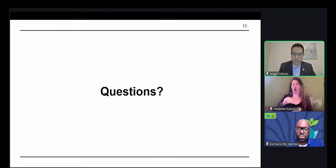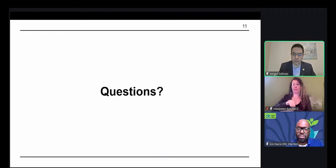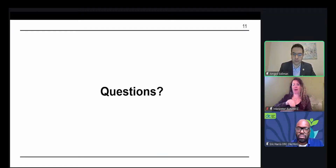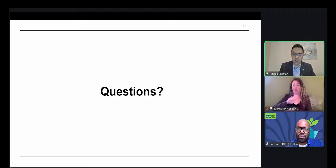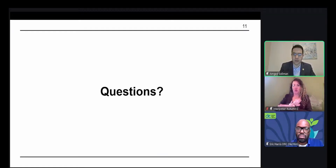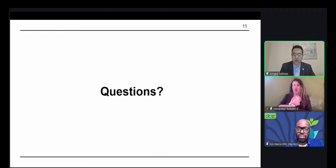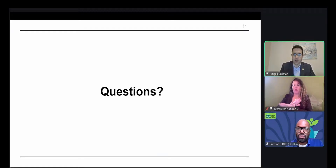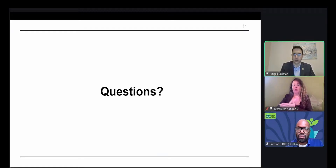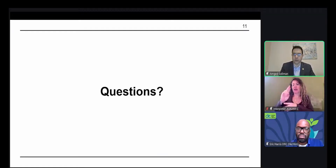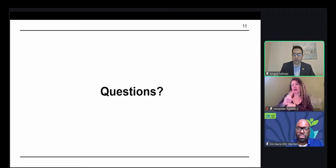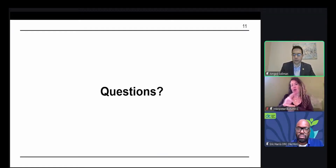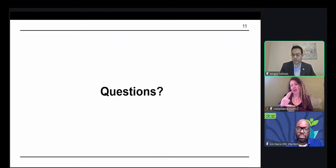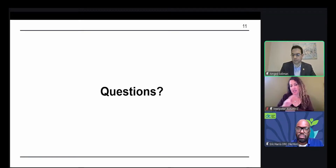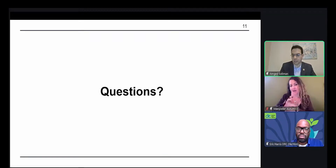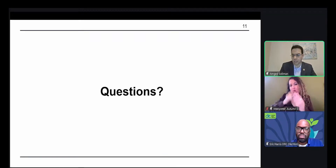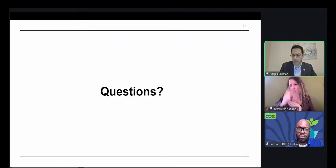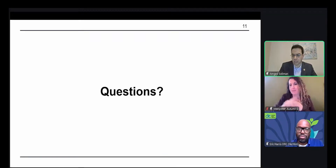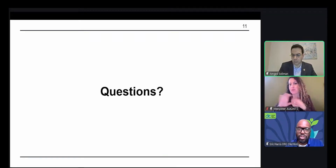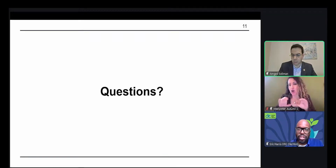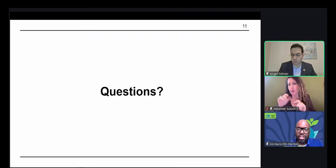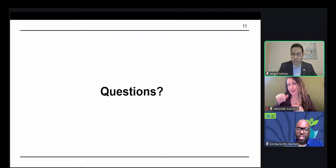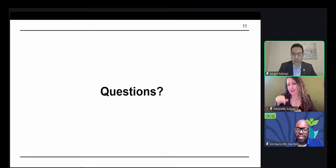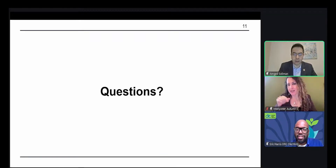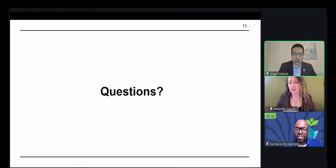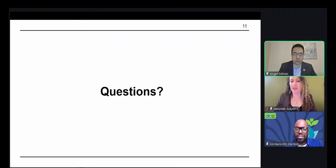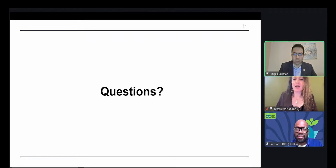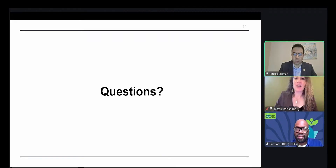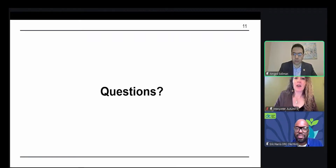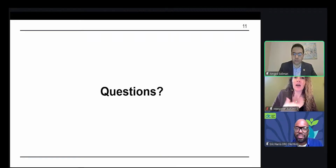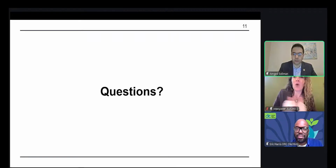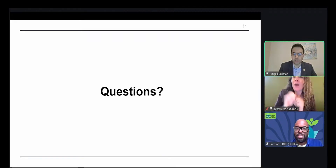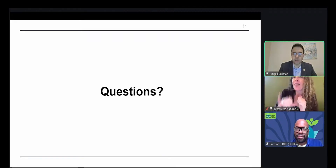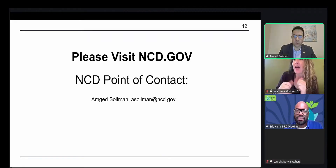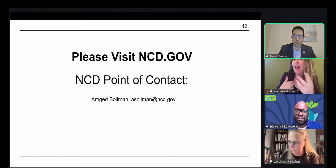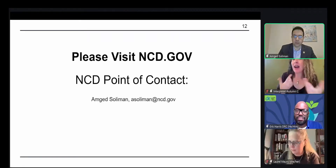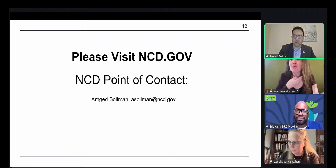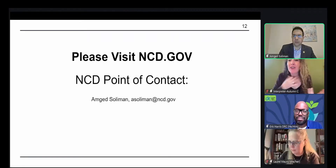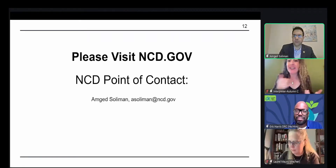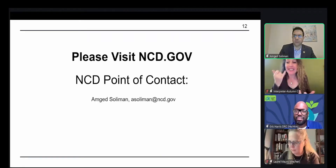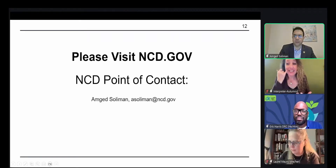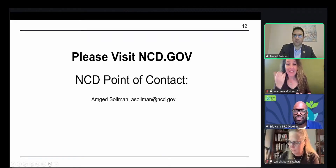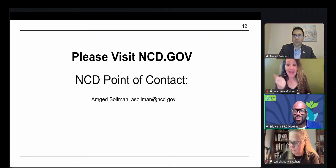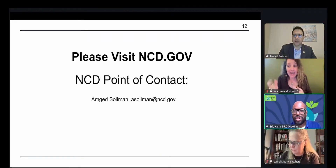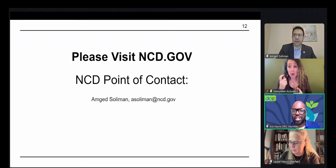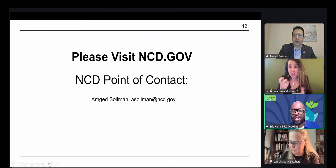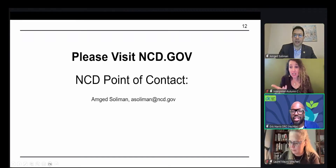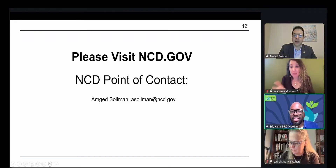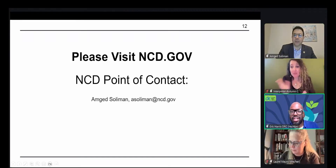programs are doing this. So, with that, I would wonder if there's any questions. Great. And I'm